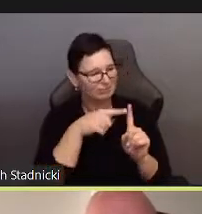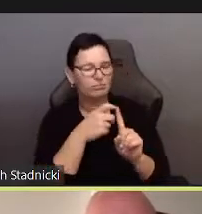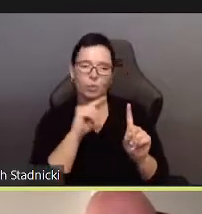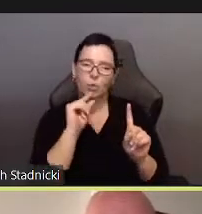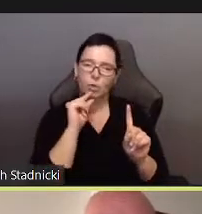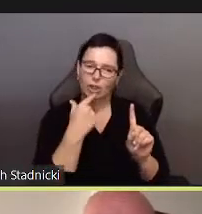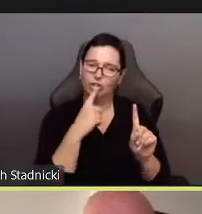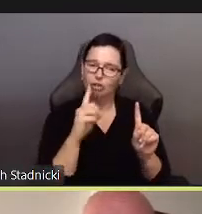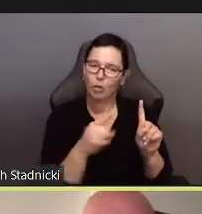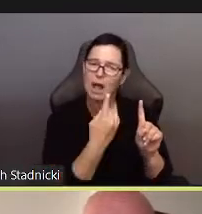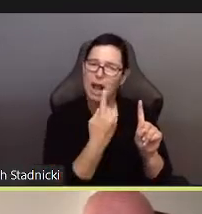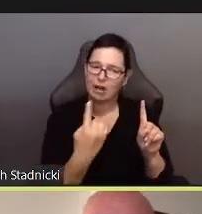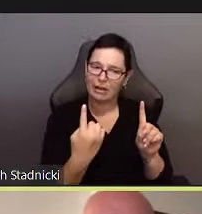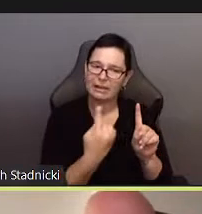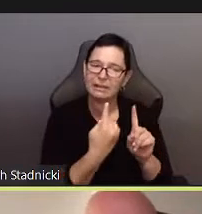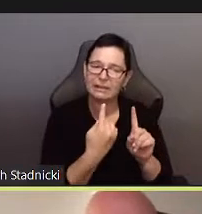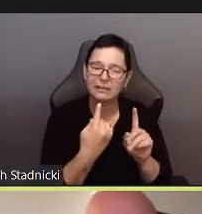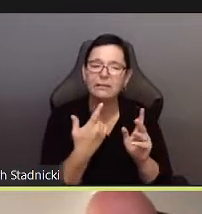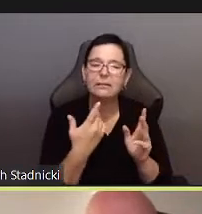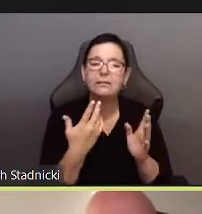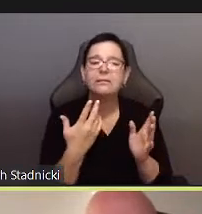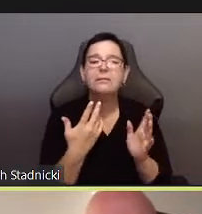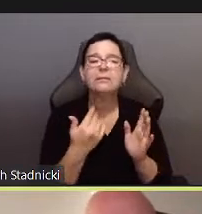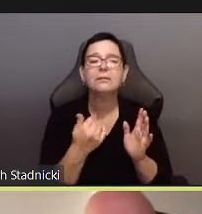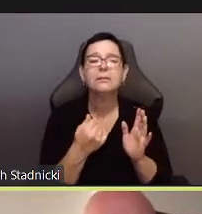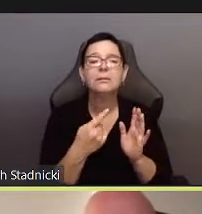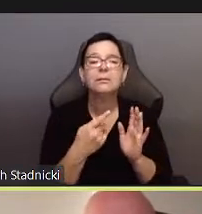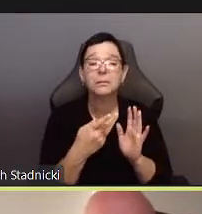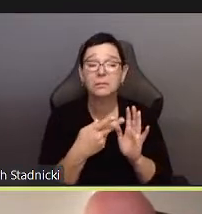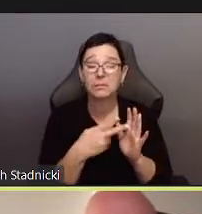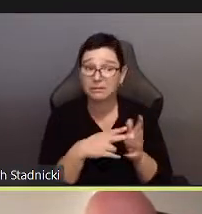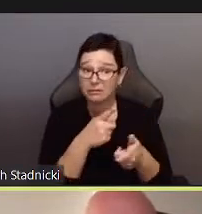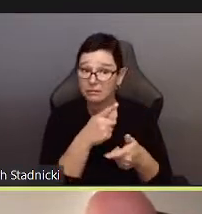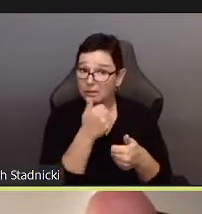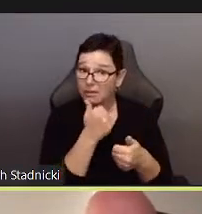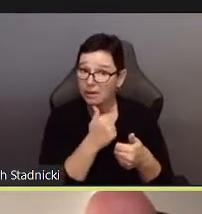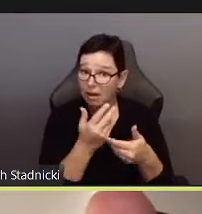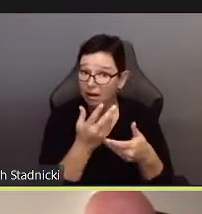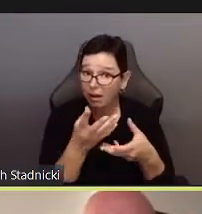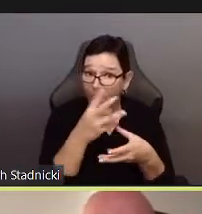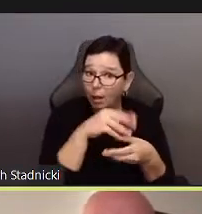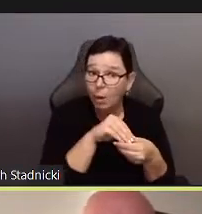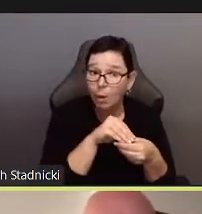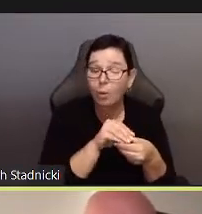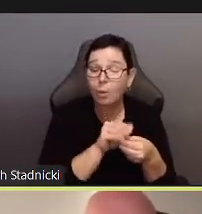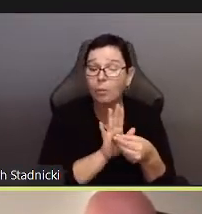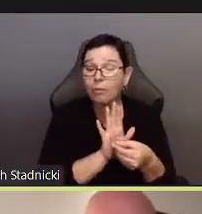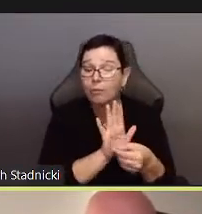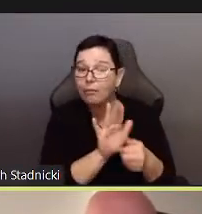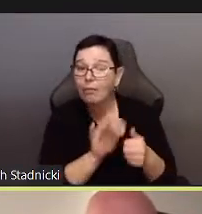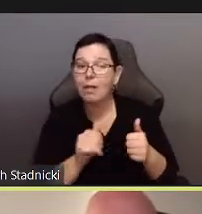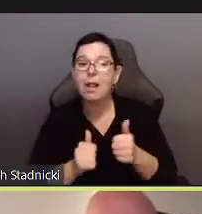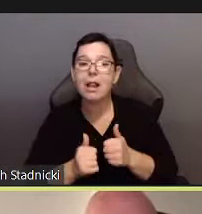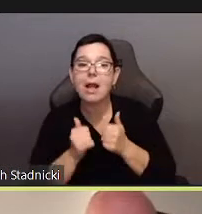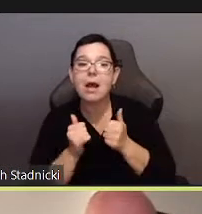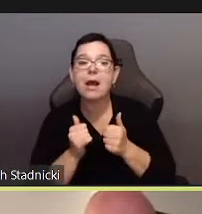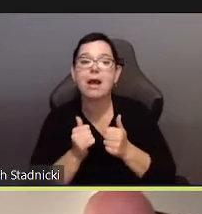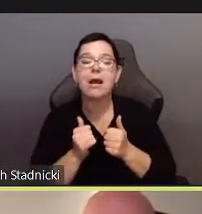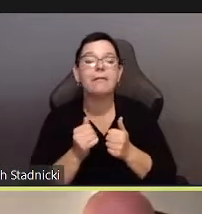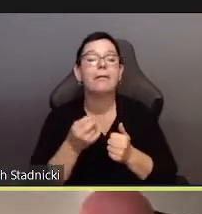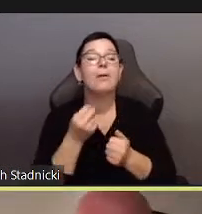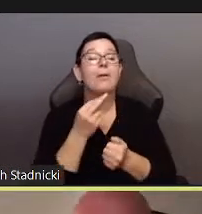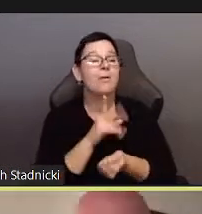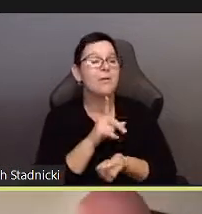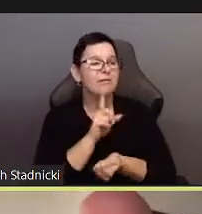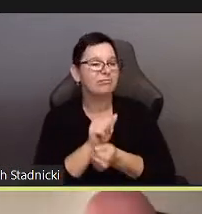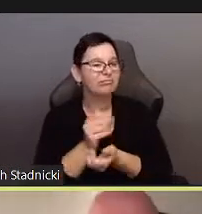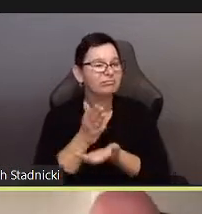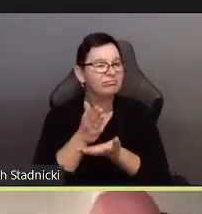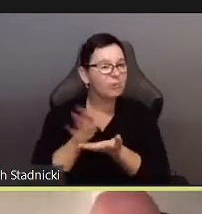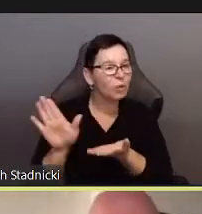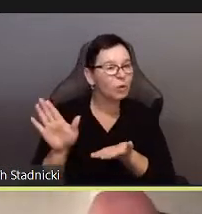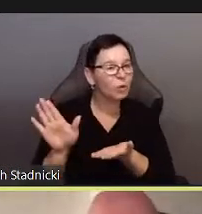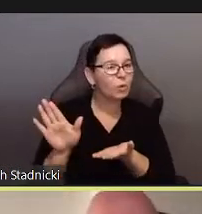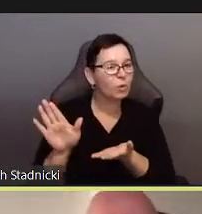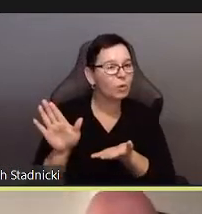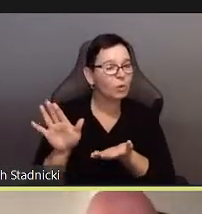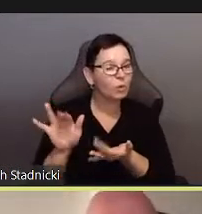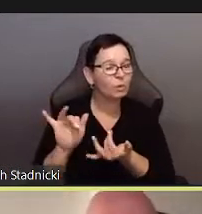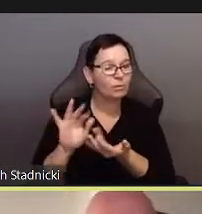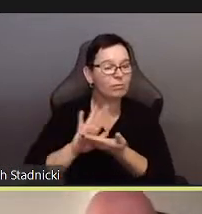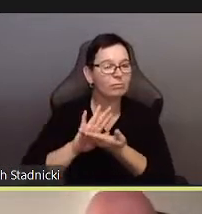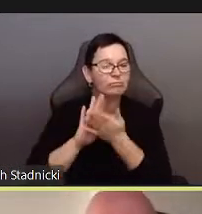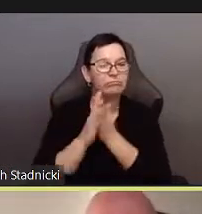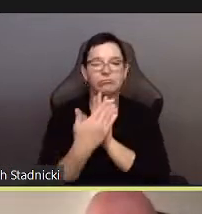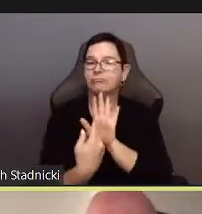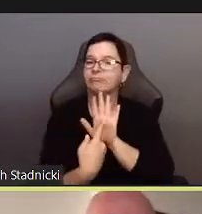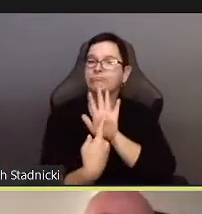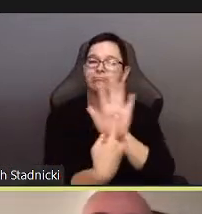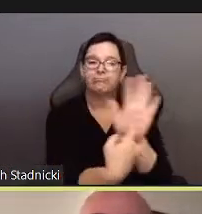if Saneshima’s sex club photos were taken before or after the pandemic,